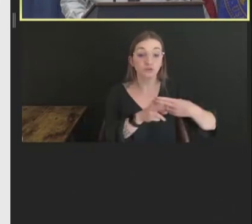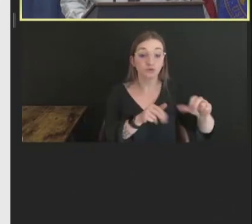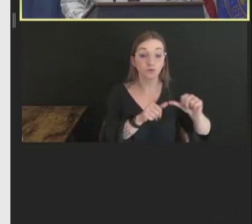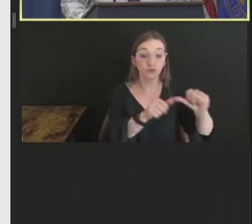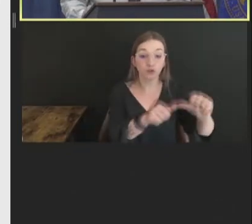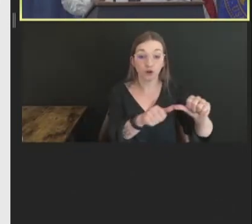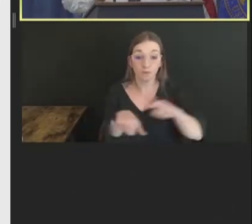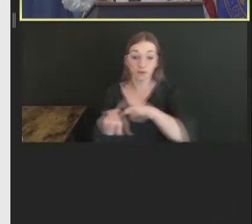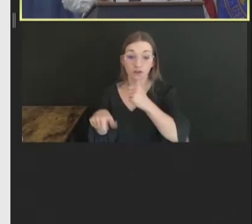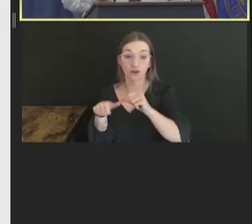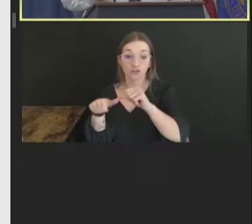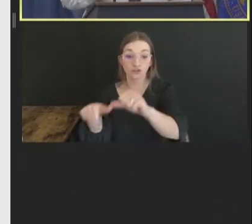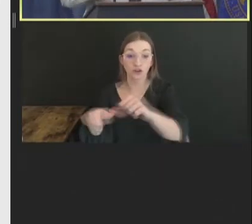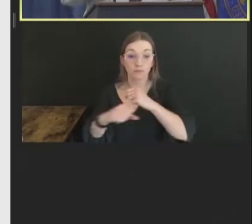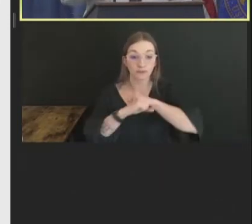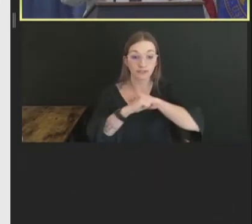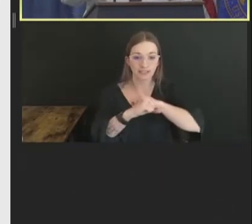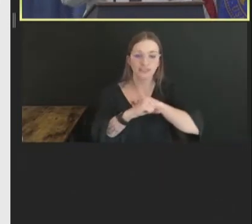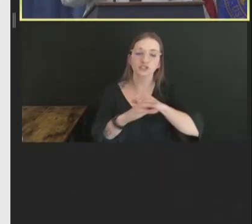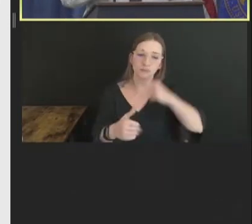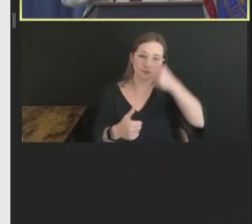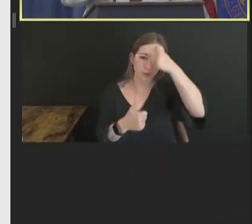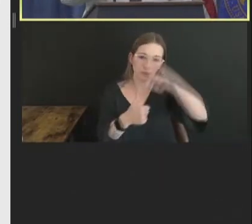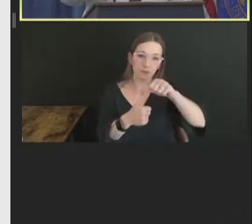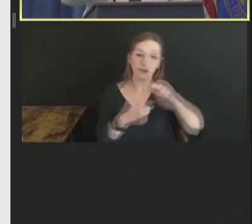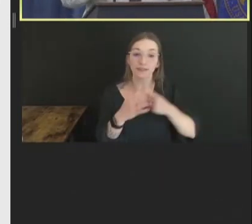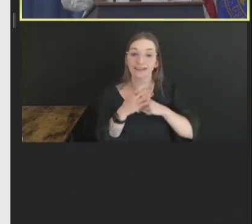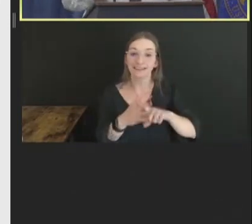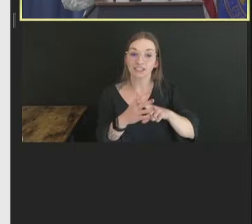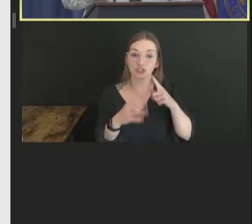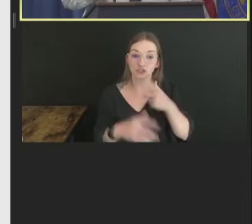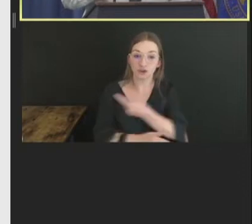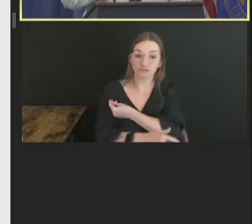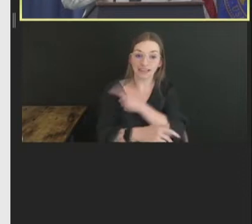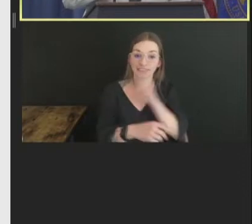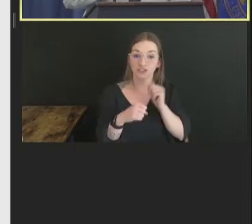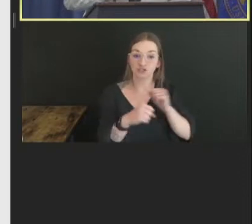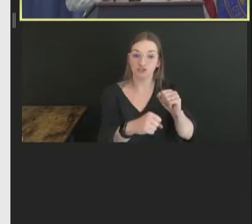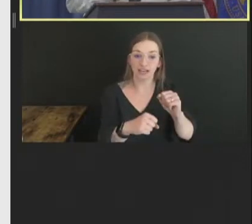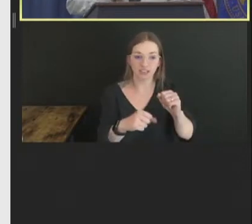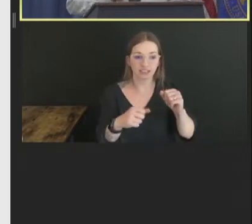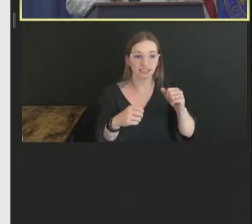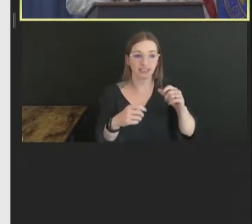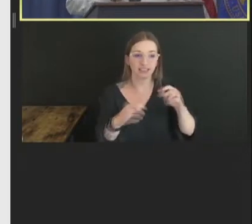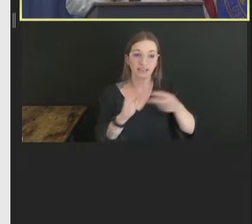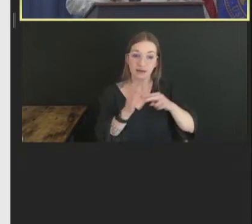strategy was meant to generate a strong and immune response in a shorter period of time as possible.